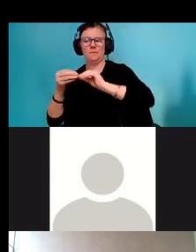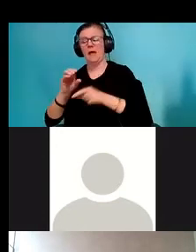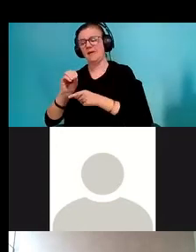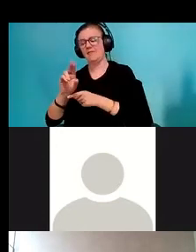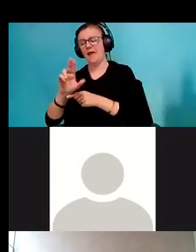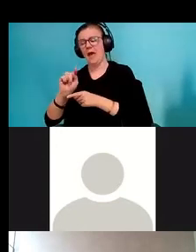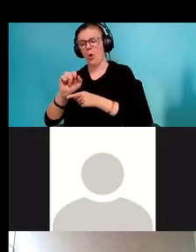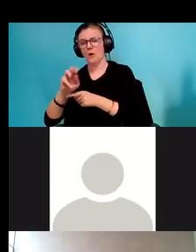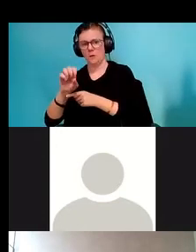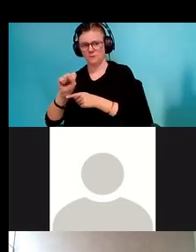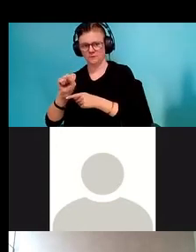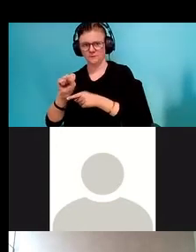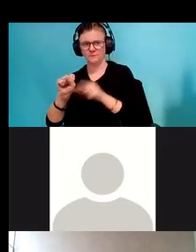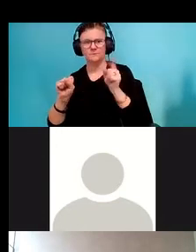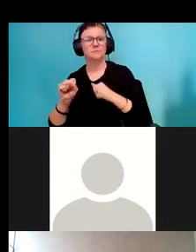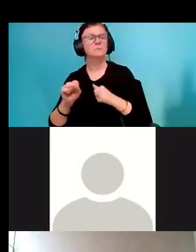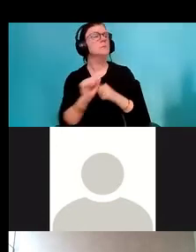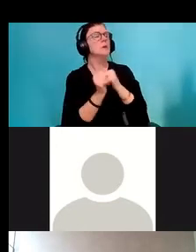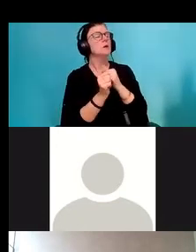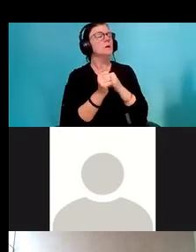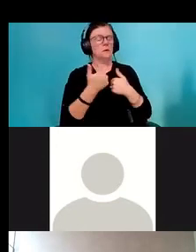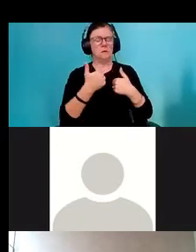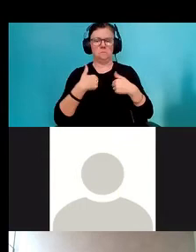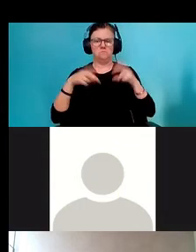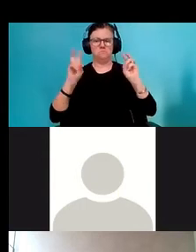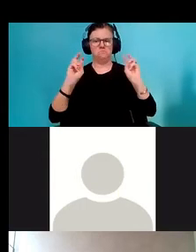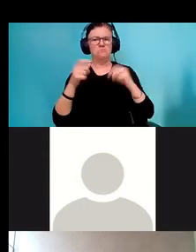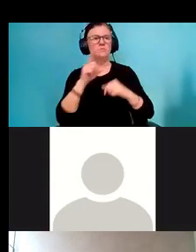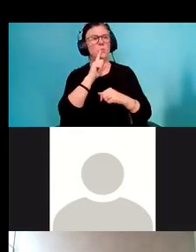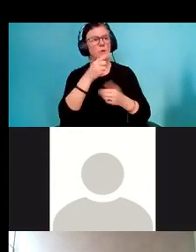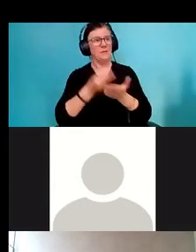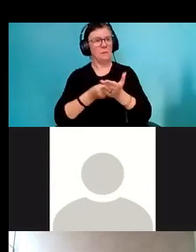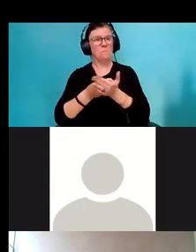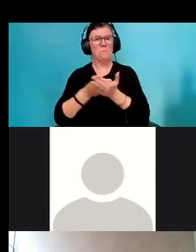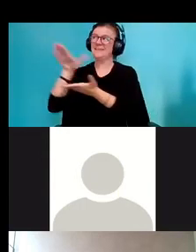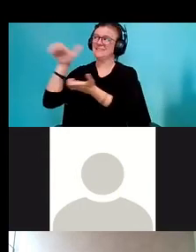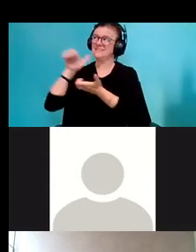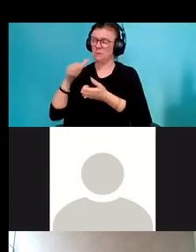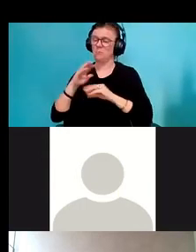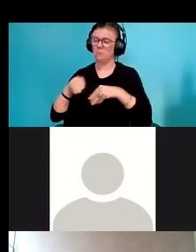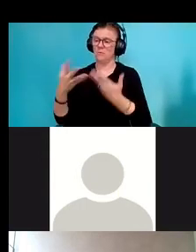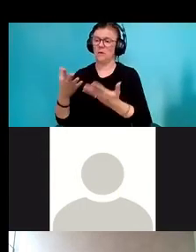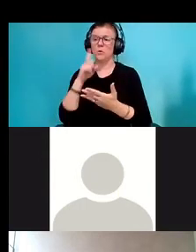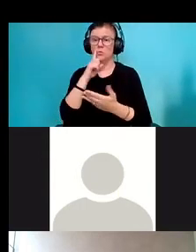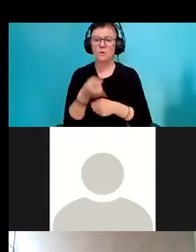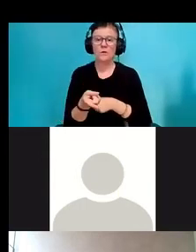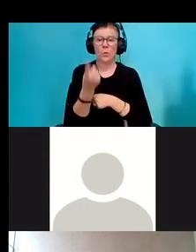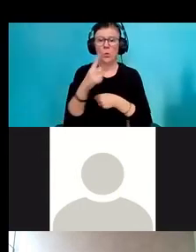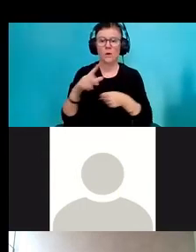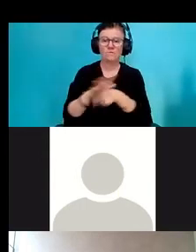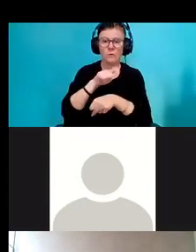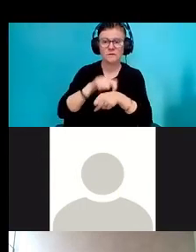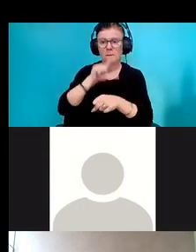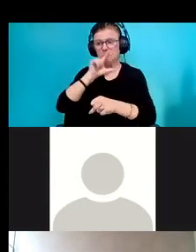"One of the greatest positive impacts that ICJR funding has provided is to have a full-time, dedicated, confidential